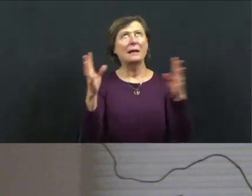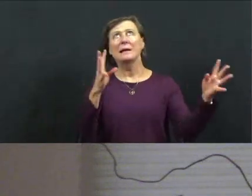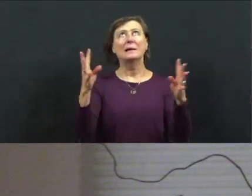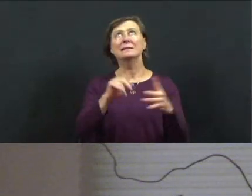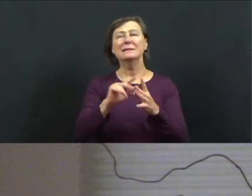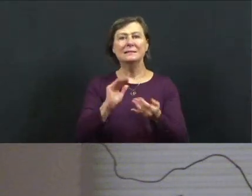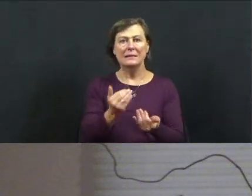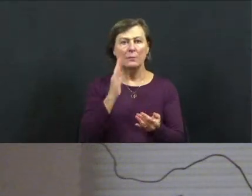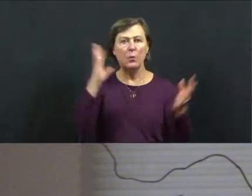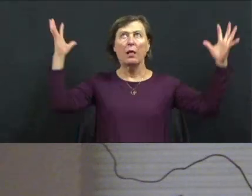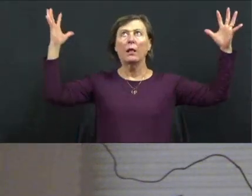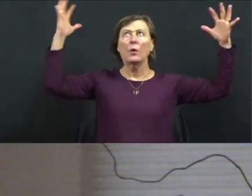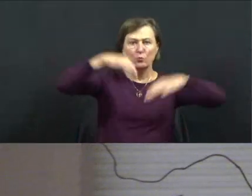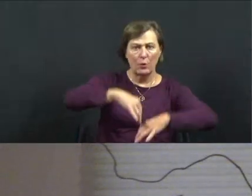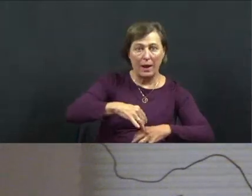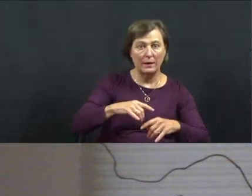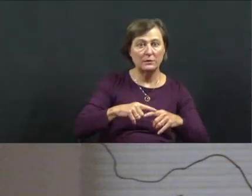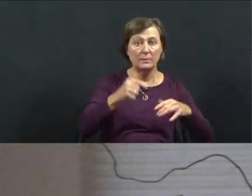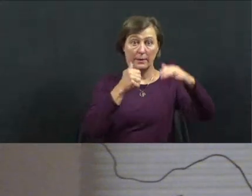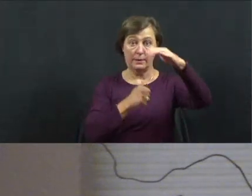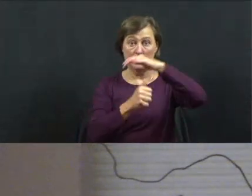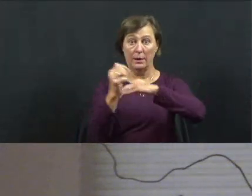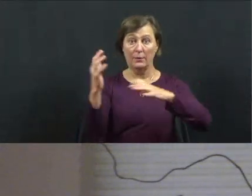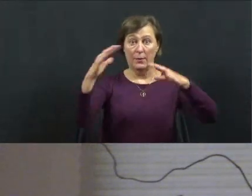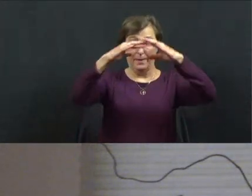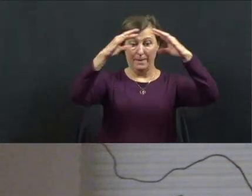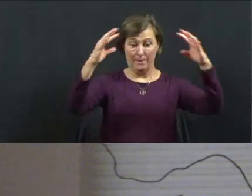down. But beneath the branches of the tree,